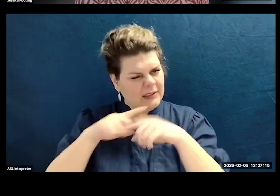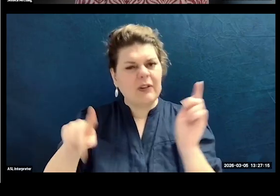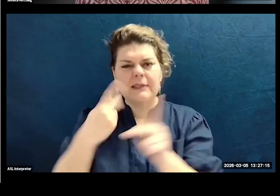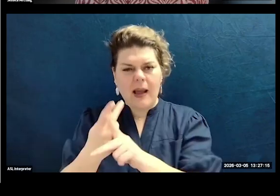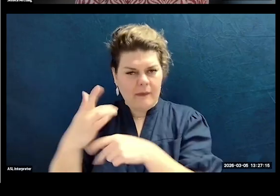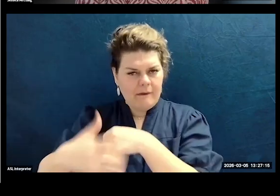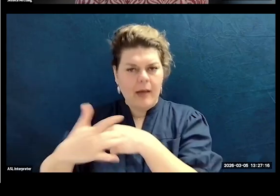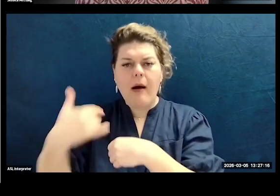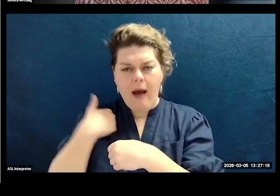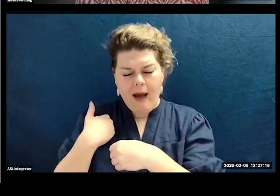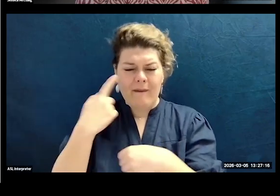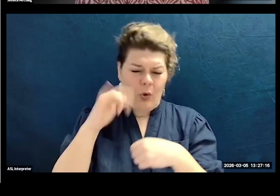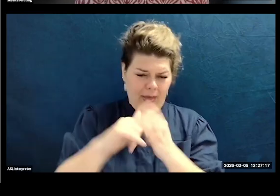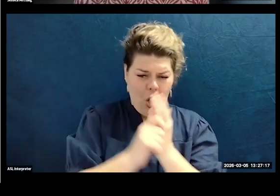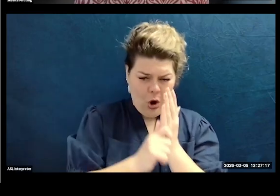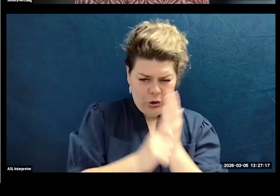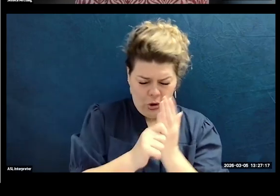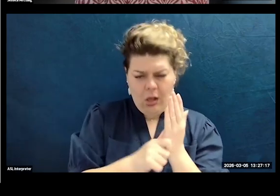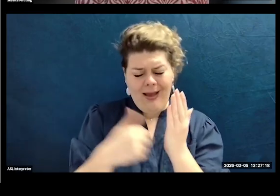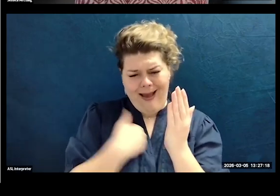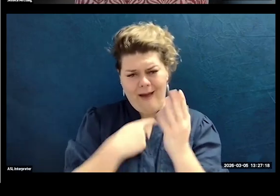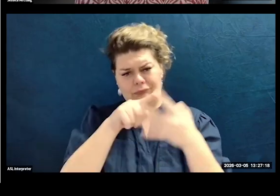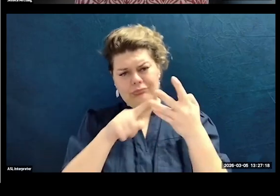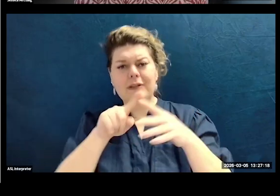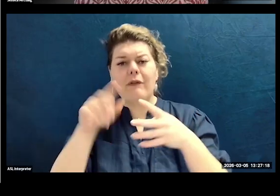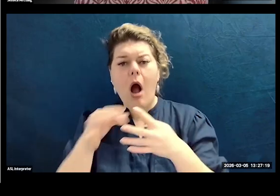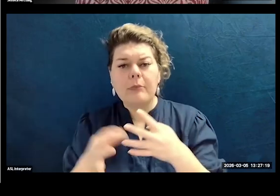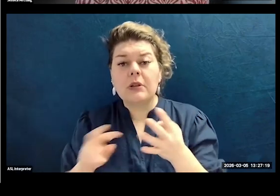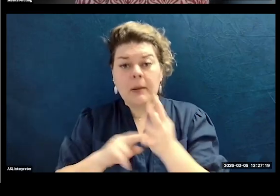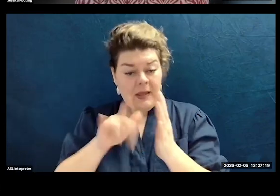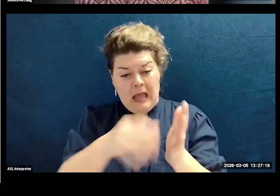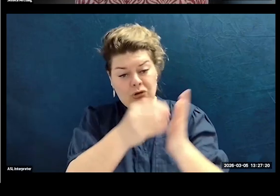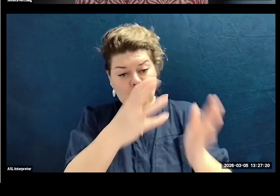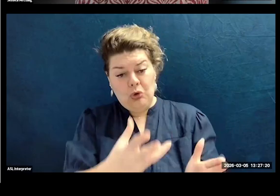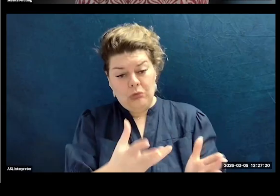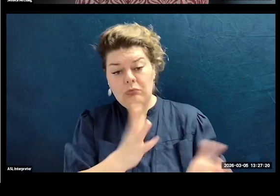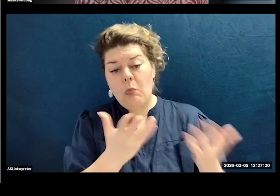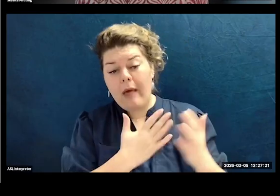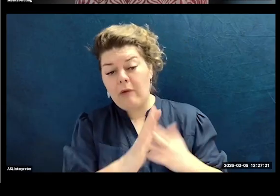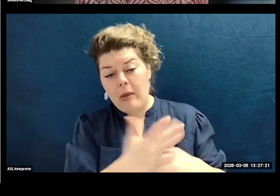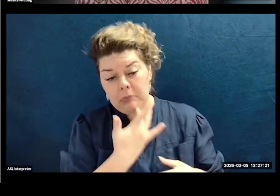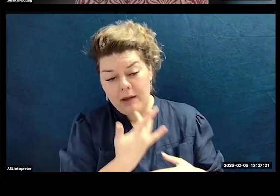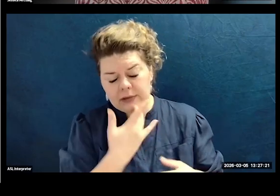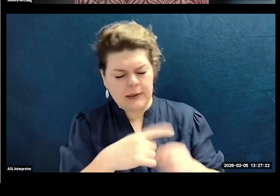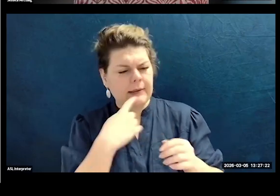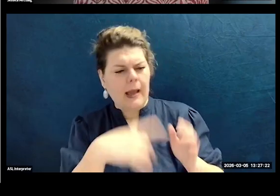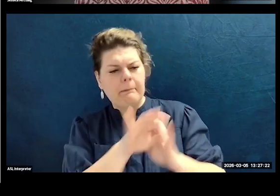of an article or publication. This allows students to select the format that's going to work best for their needs.